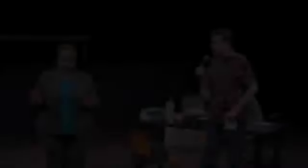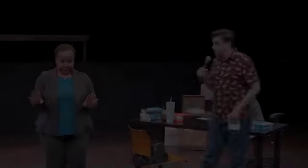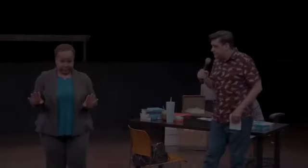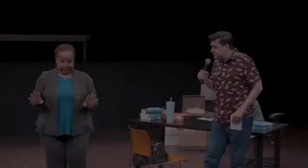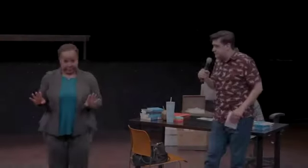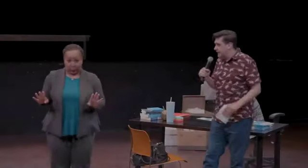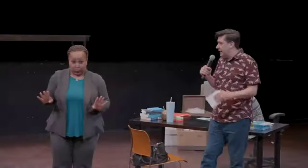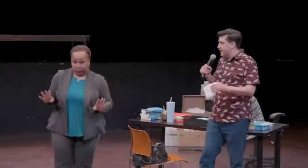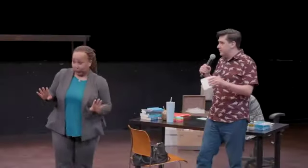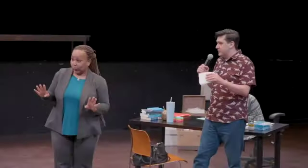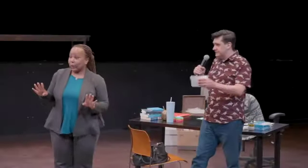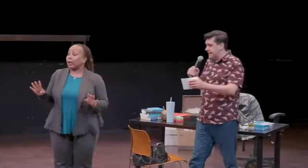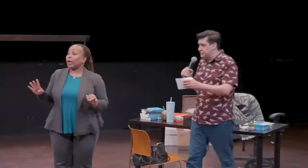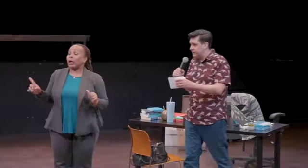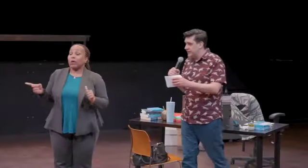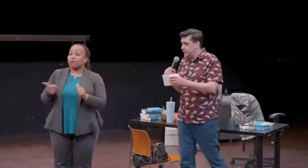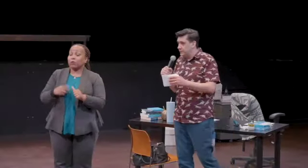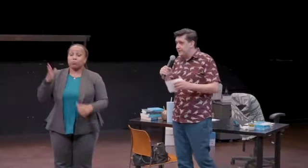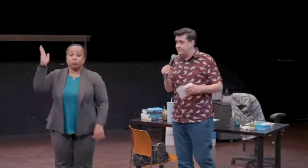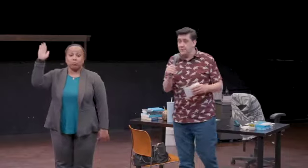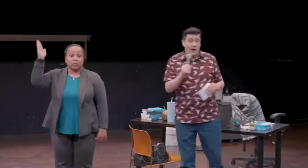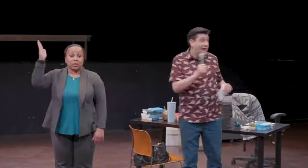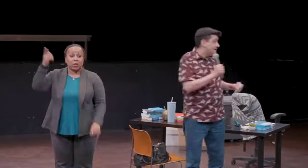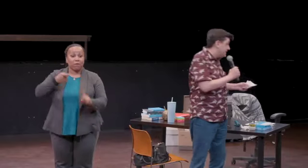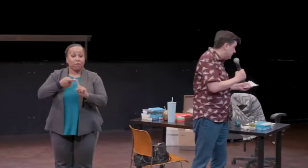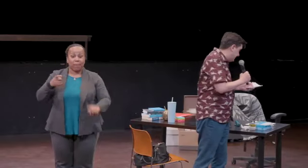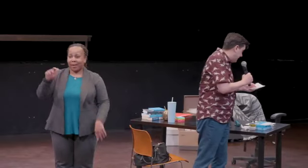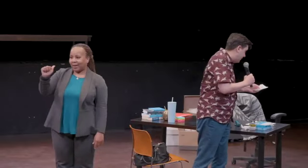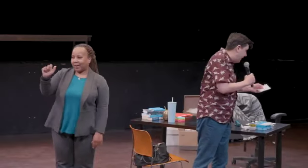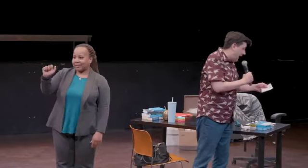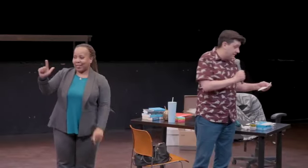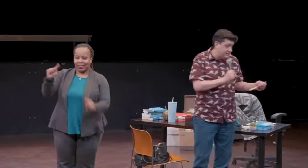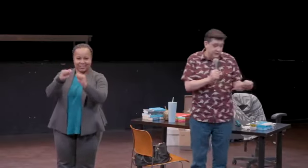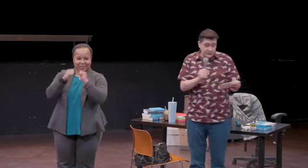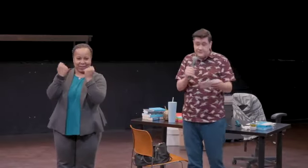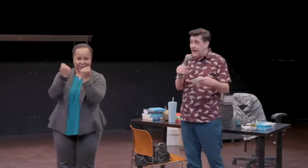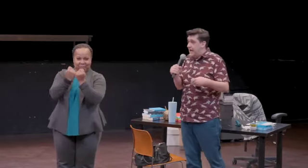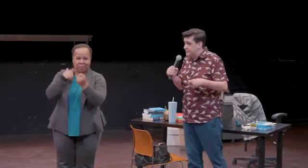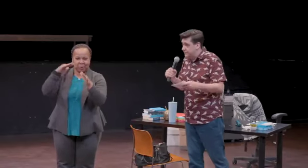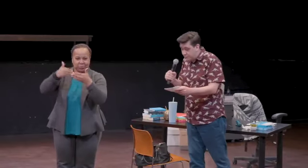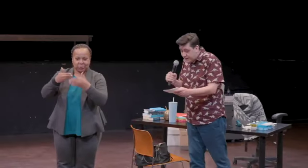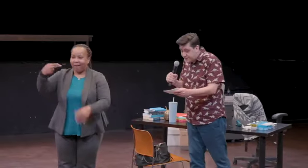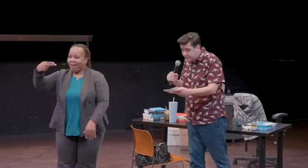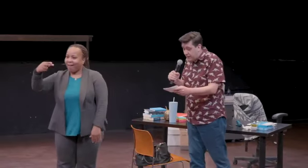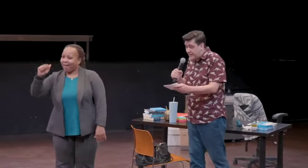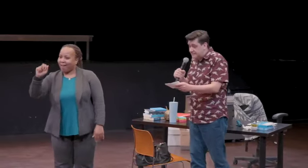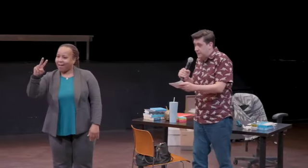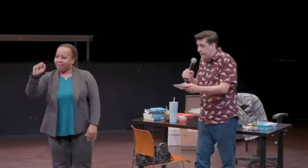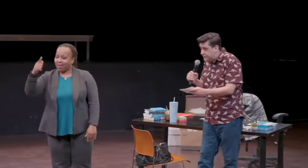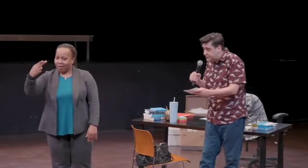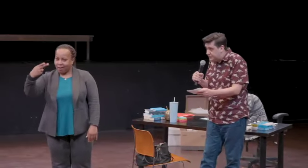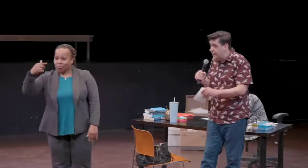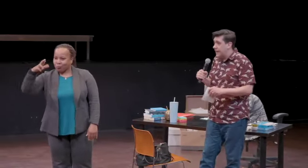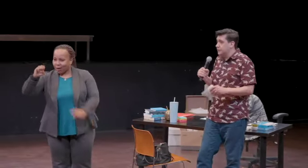Our first presentation will be from our ASL team. I'll introduce havalah grace, our ASL Manager,